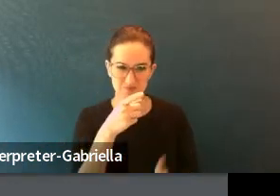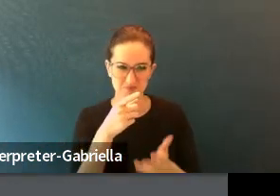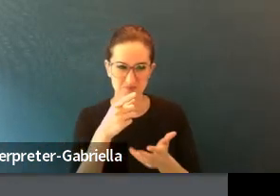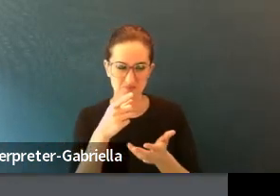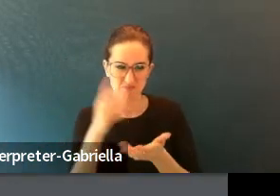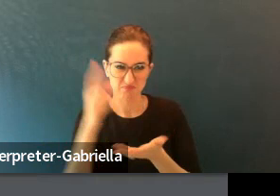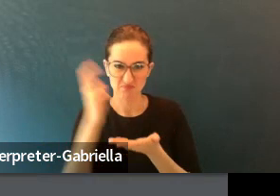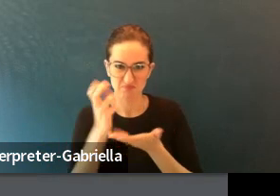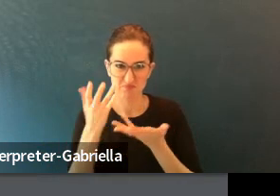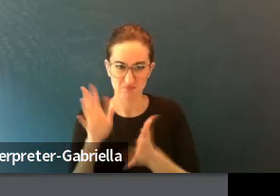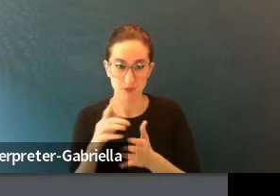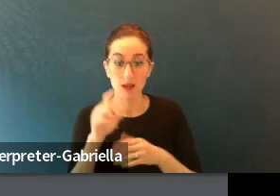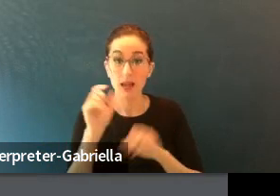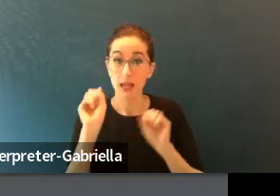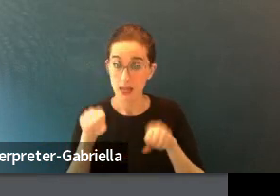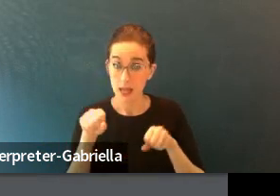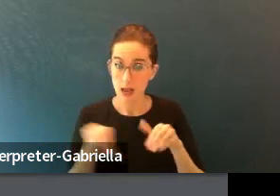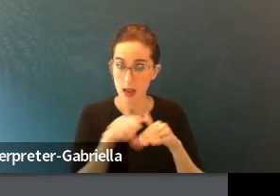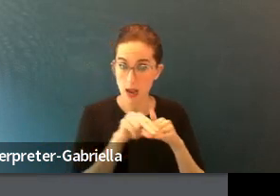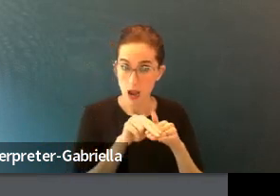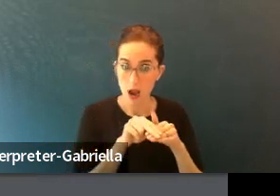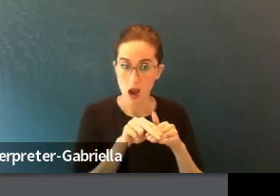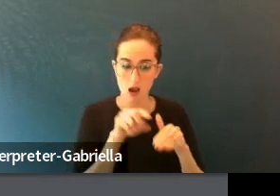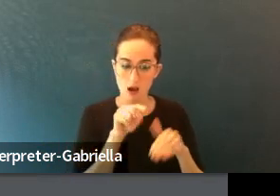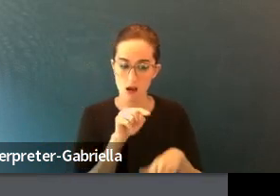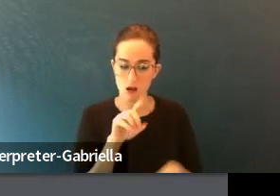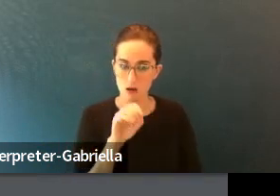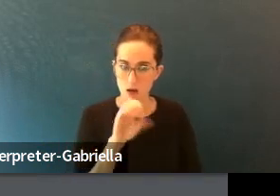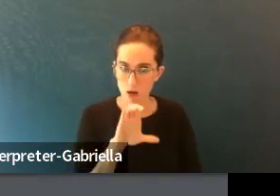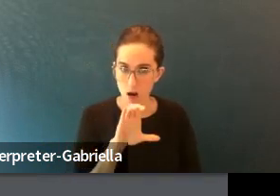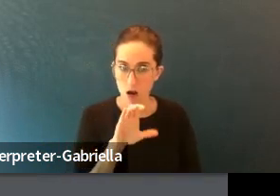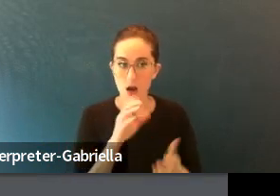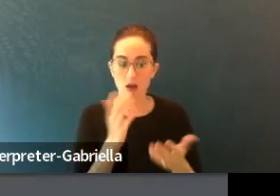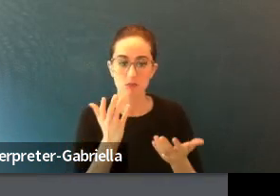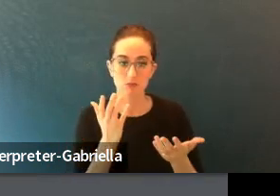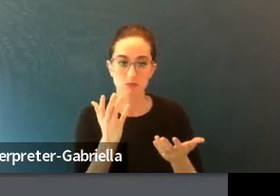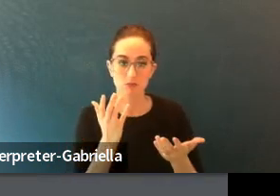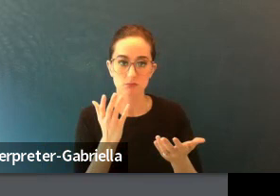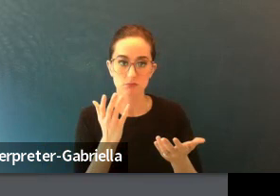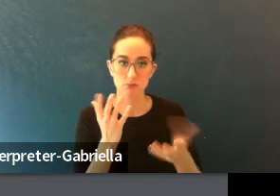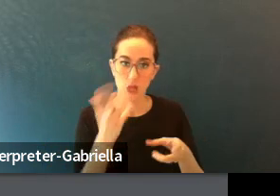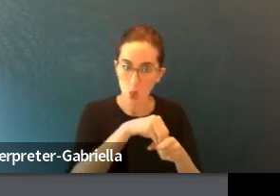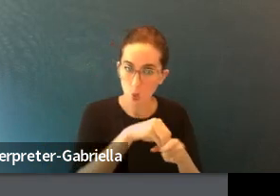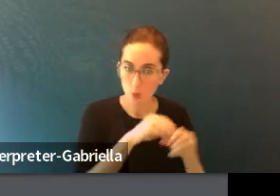as a document or inserted into an email if you're trying to show something to or be in or something like that. So